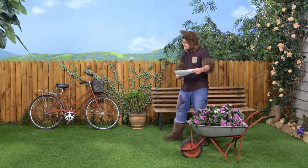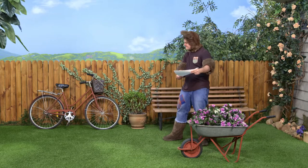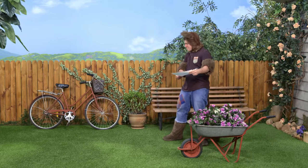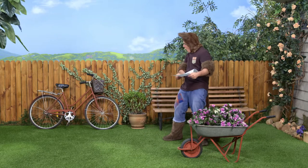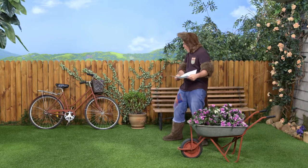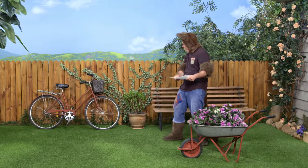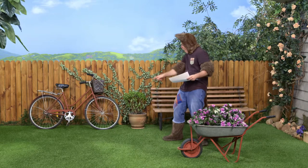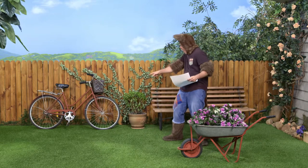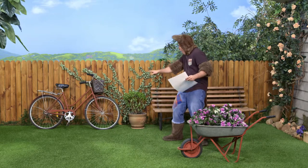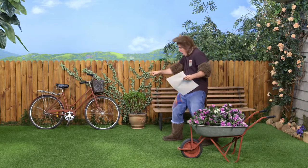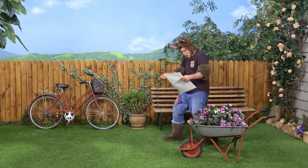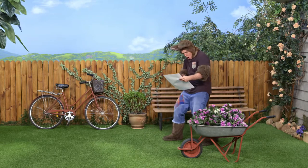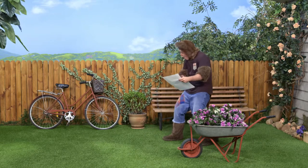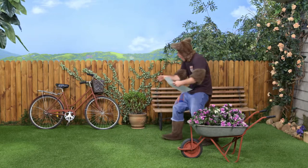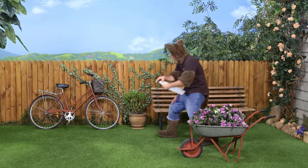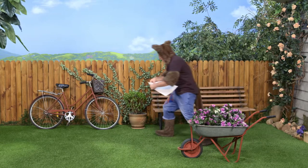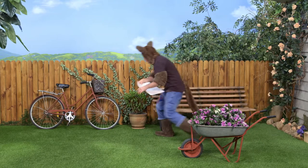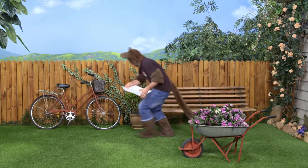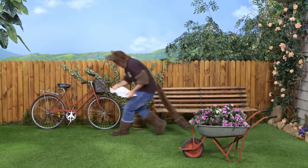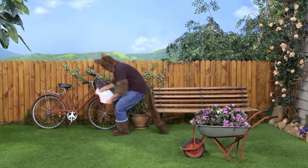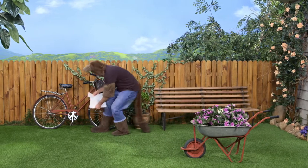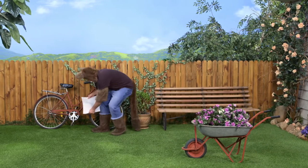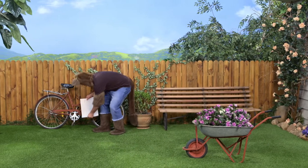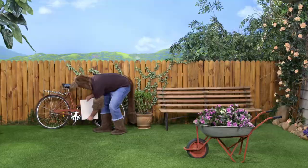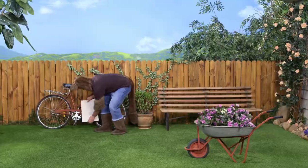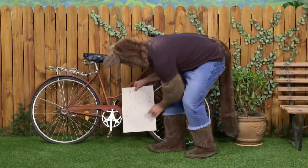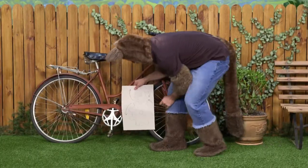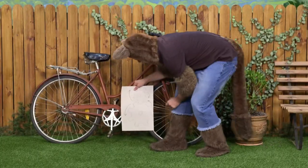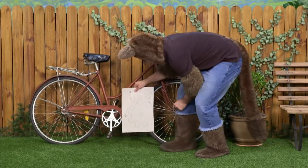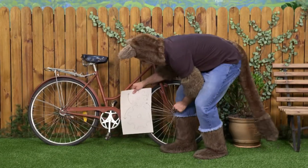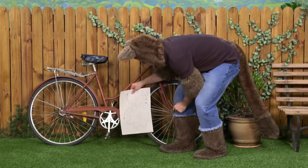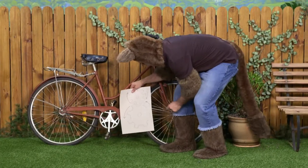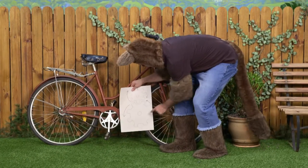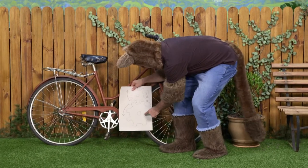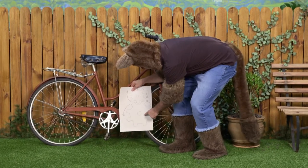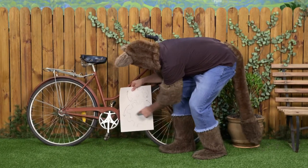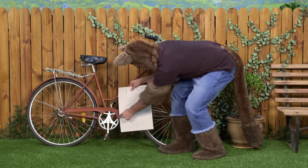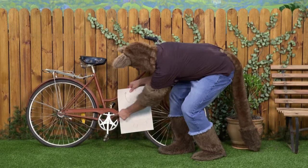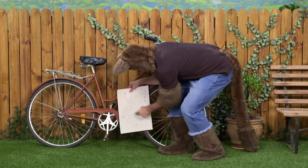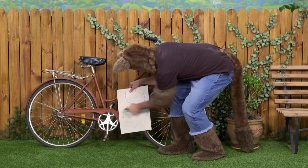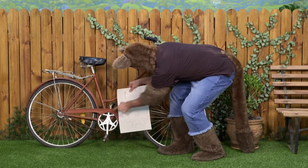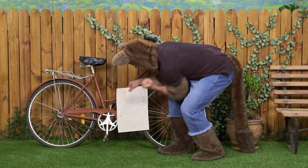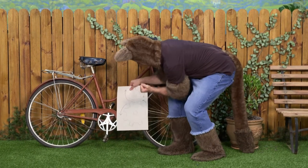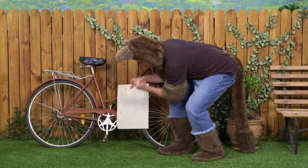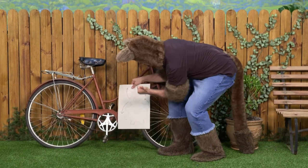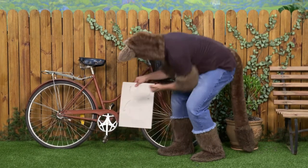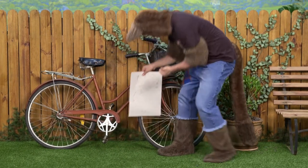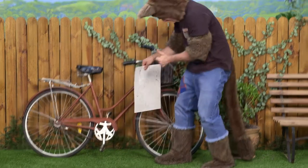There! Oh. One, two... Great!